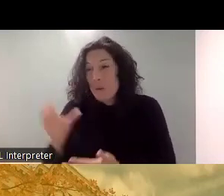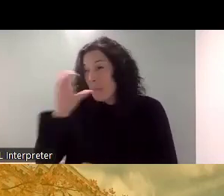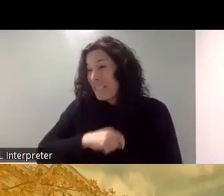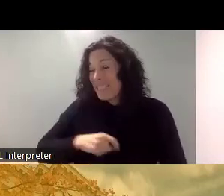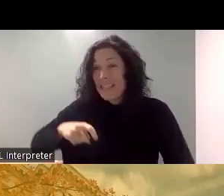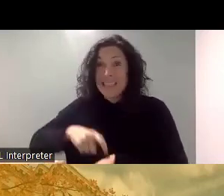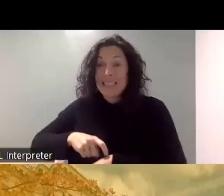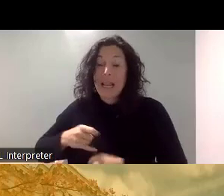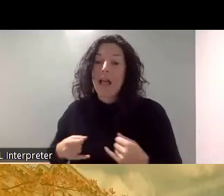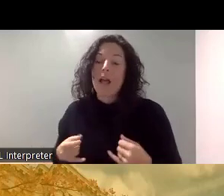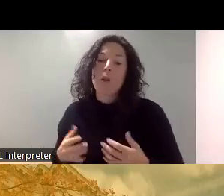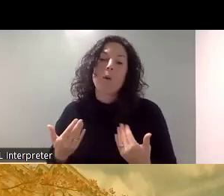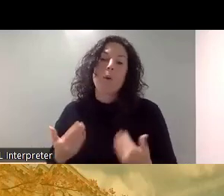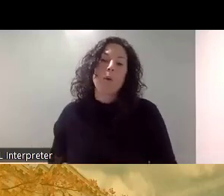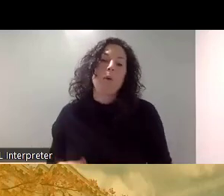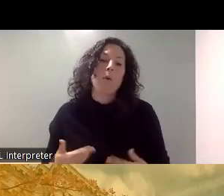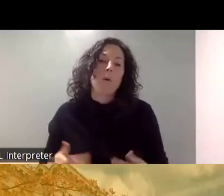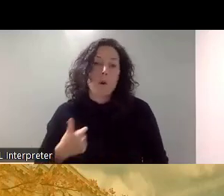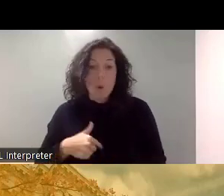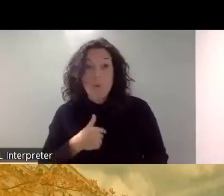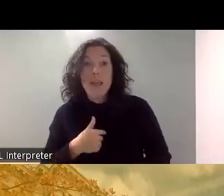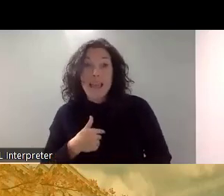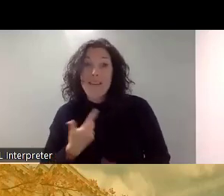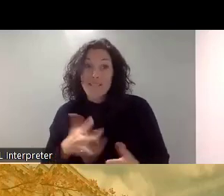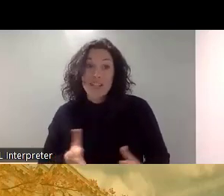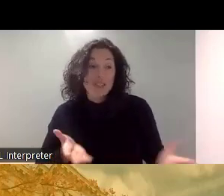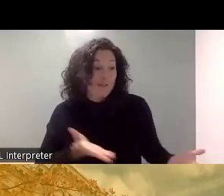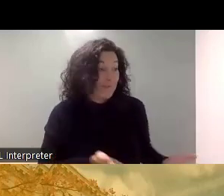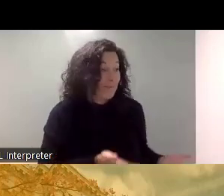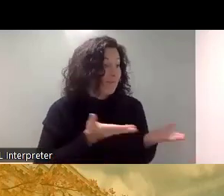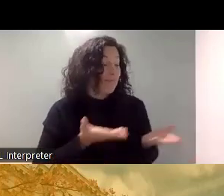then we'd been known to get on a plane and fly those proposals into Washington.